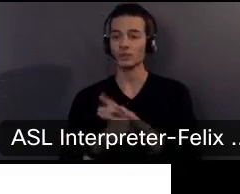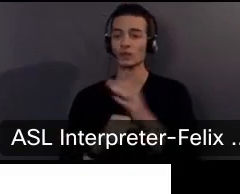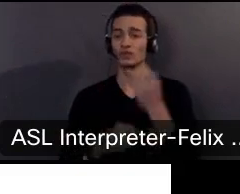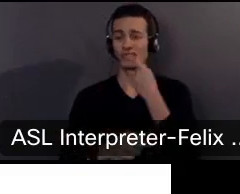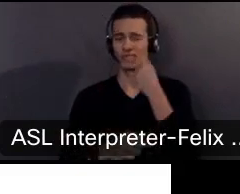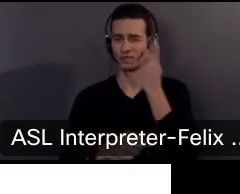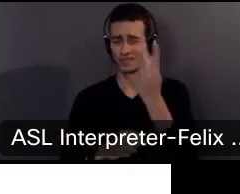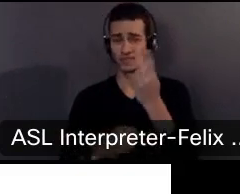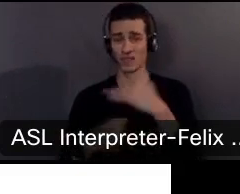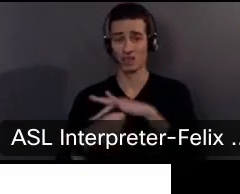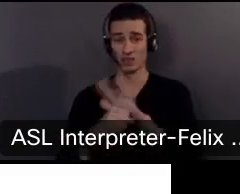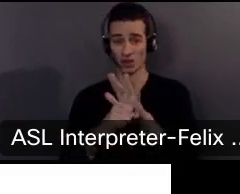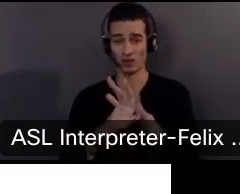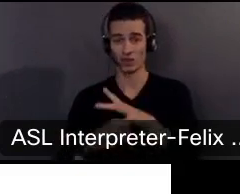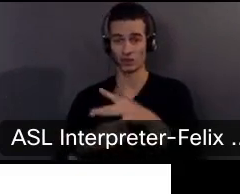Things are happening in the community.